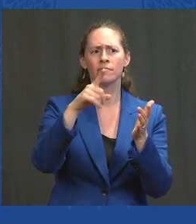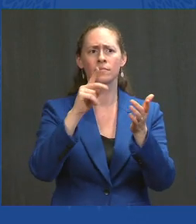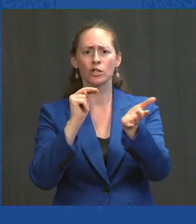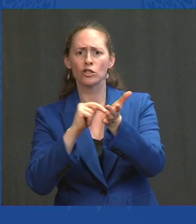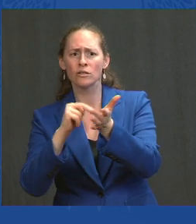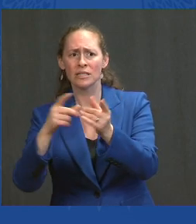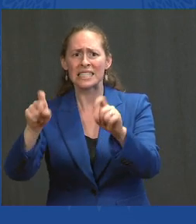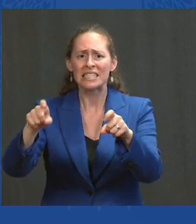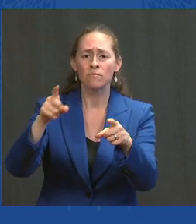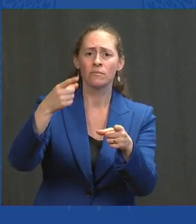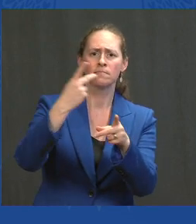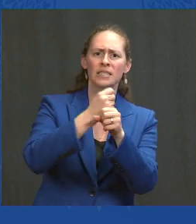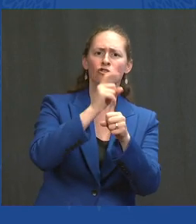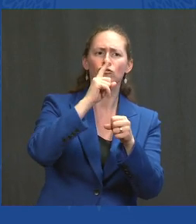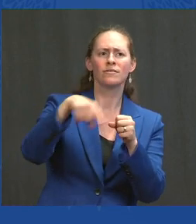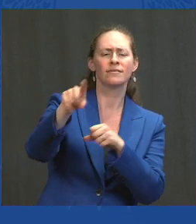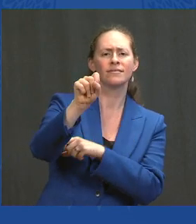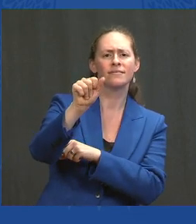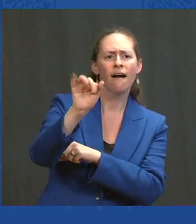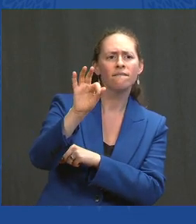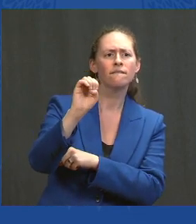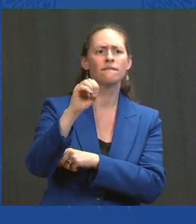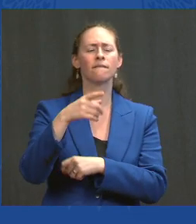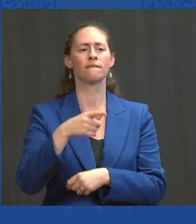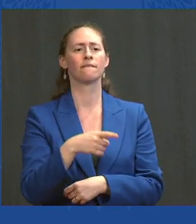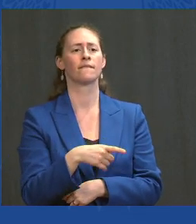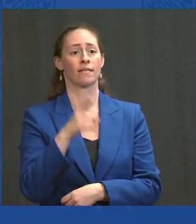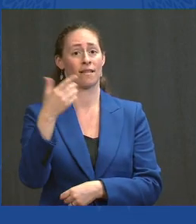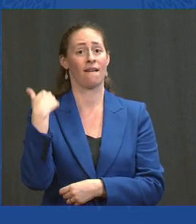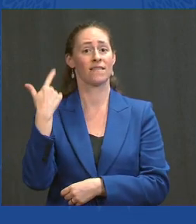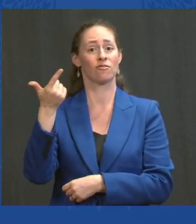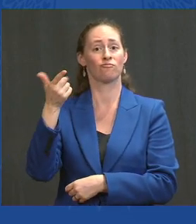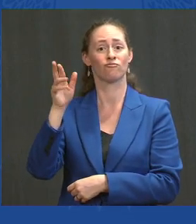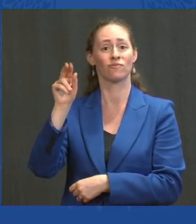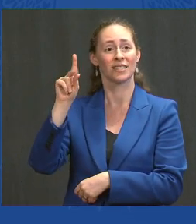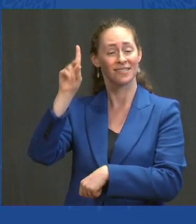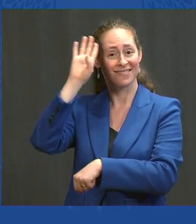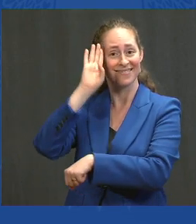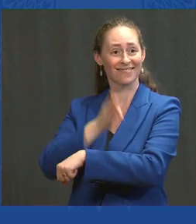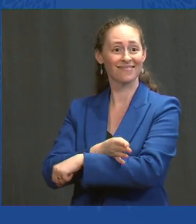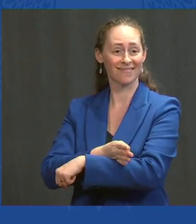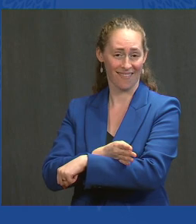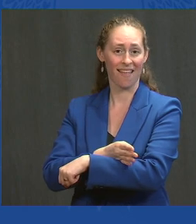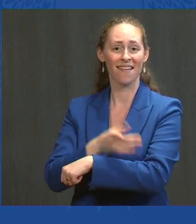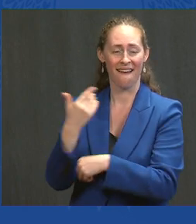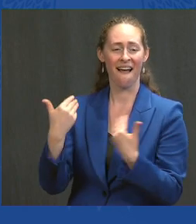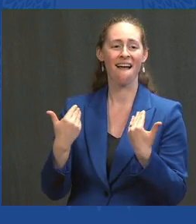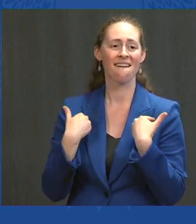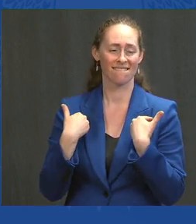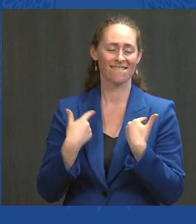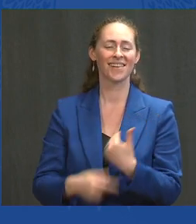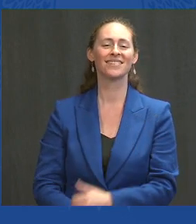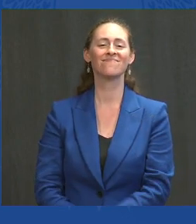With a grandson at home -- prematurely -- she did what she had to do: She kept her distance and kept him safe.